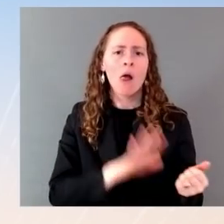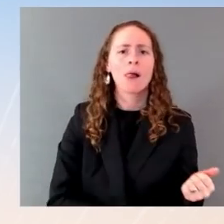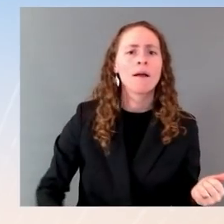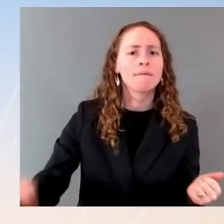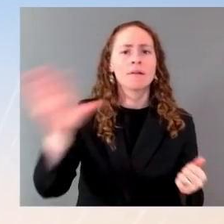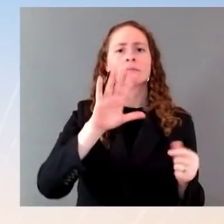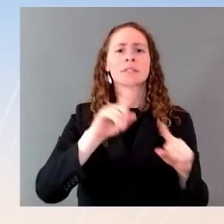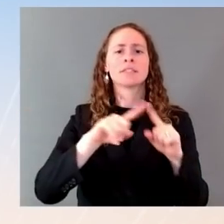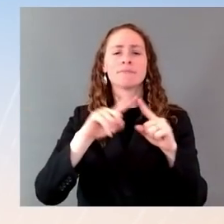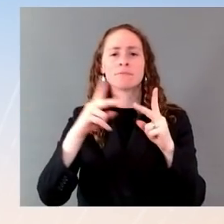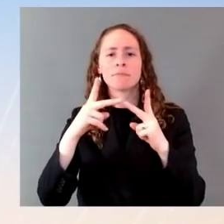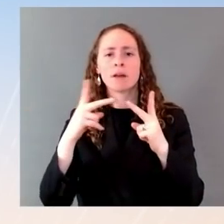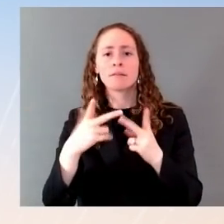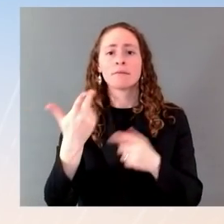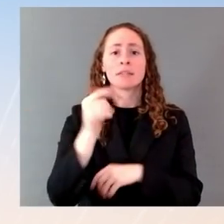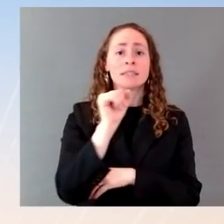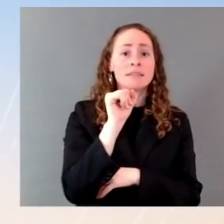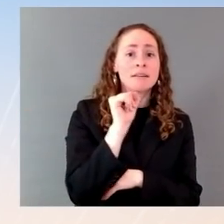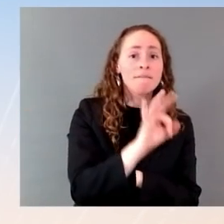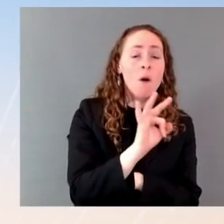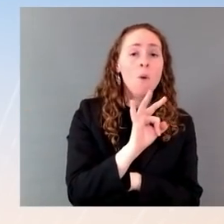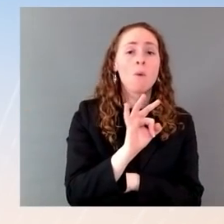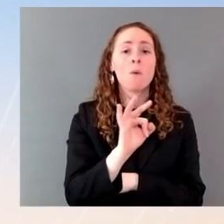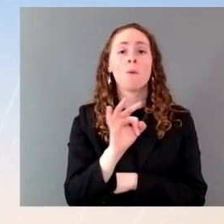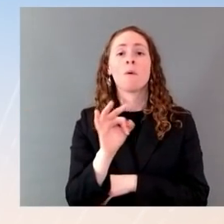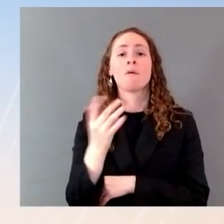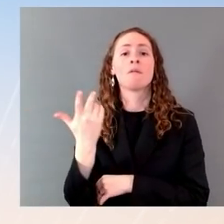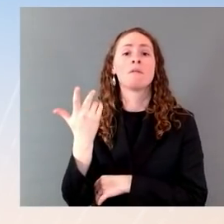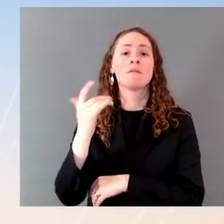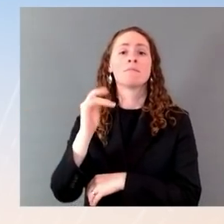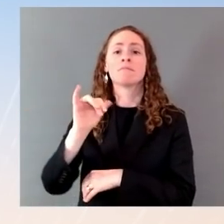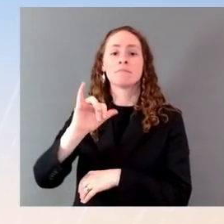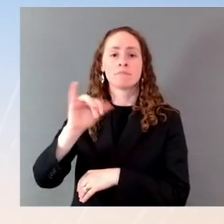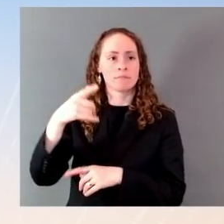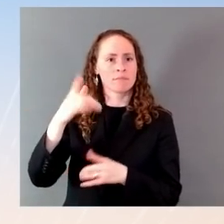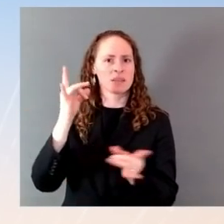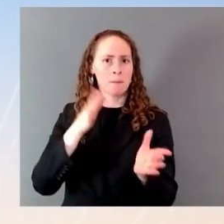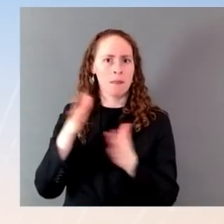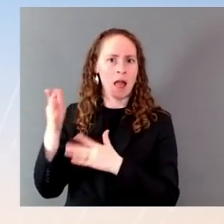So, I think his record speaks for itself on this. We are going to continue to advocate